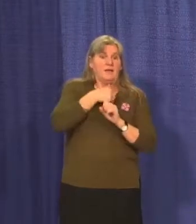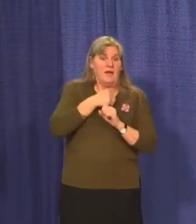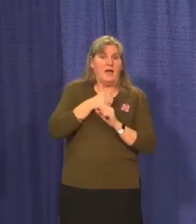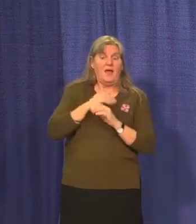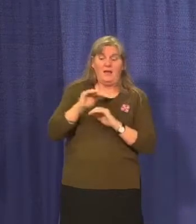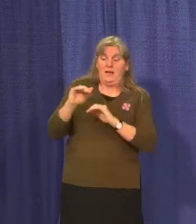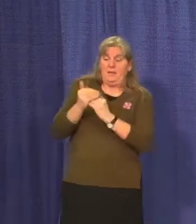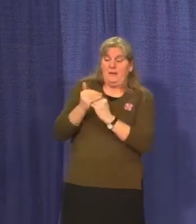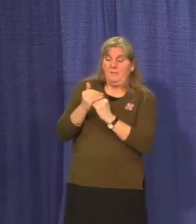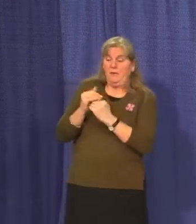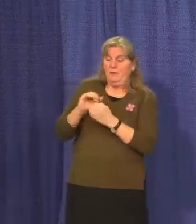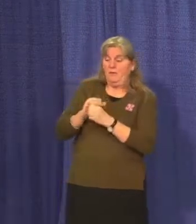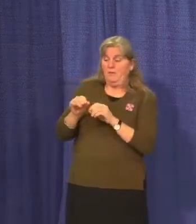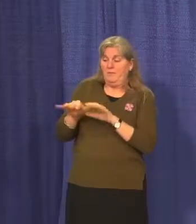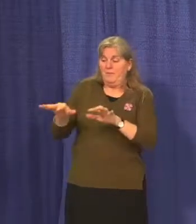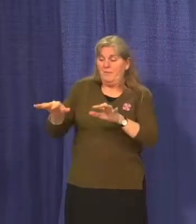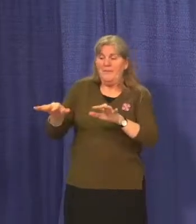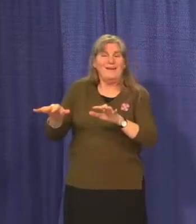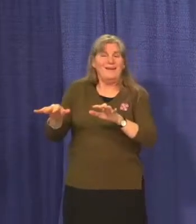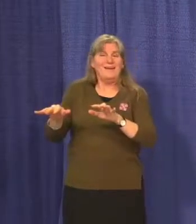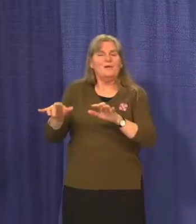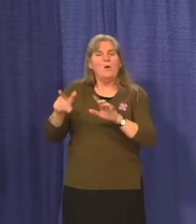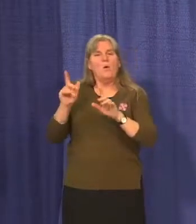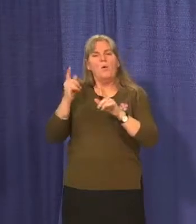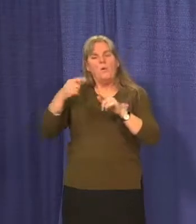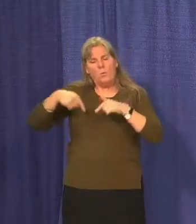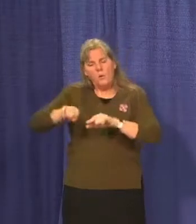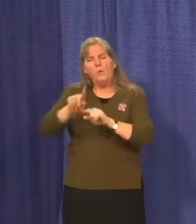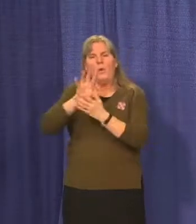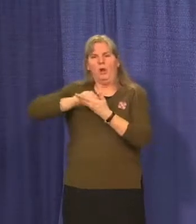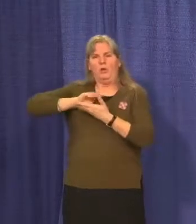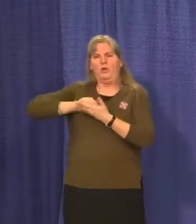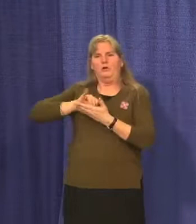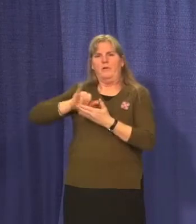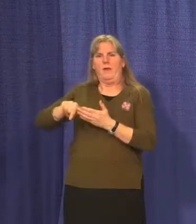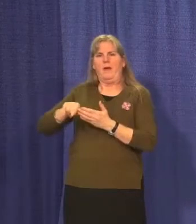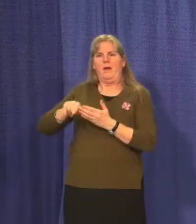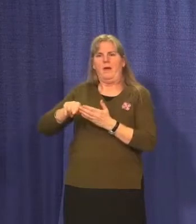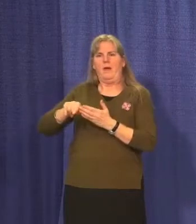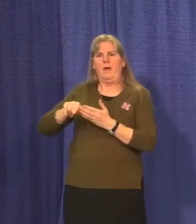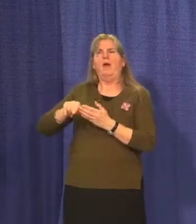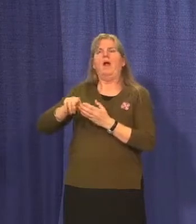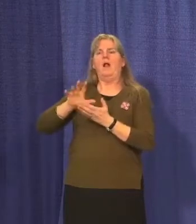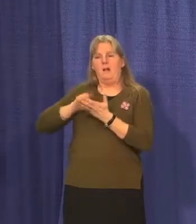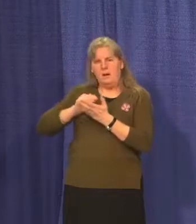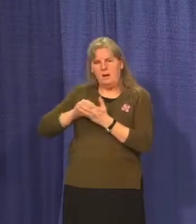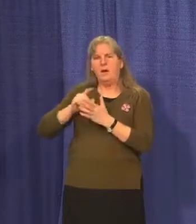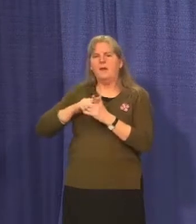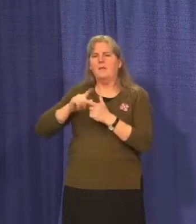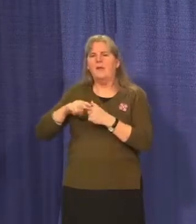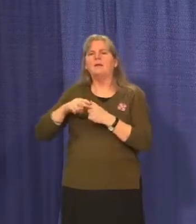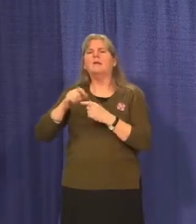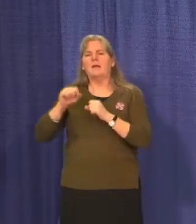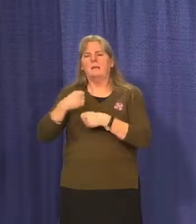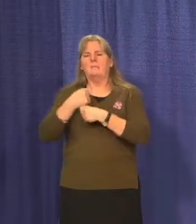limit transmission and a systematic infection. All of that is information we expect to have more available as